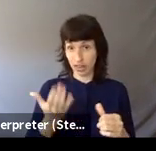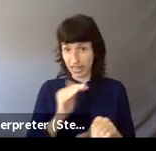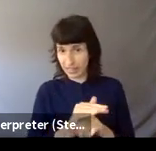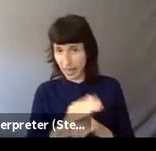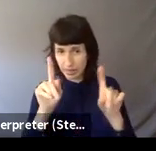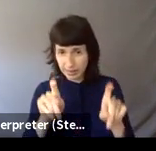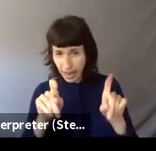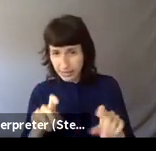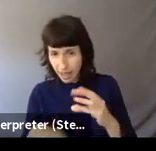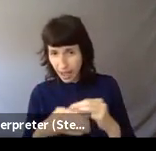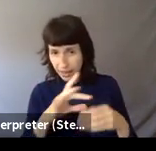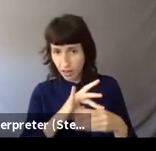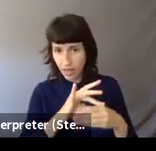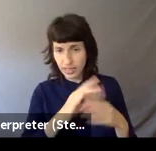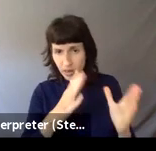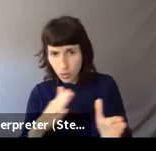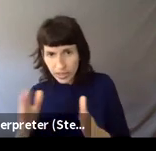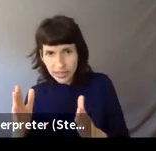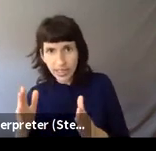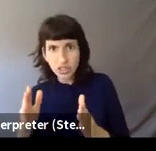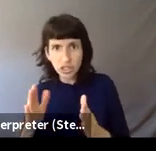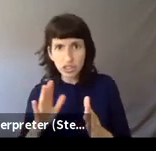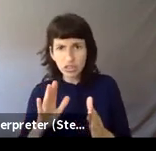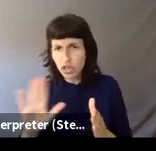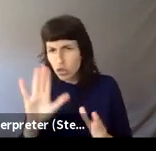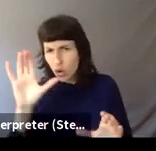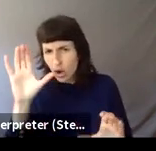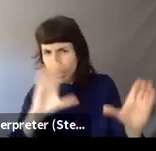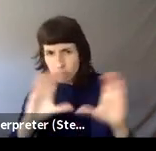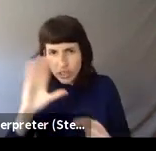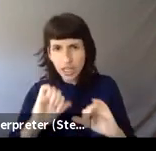So let's start with a Zoom poll. This similar to what you did yesterday, the questions are a little bit different. The first question, we just want to kind of see what was your exploration